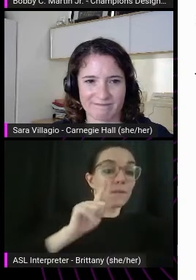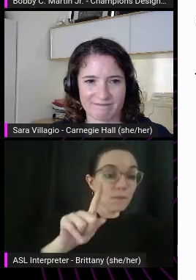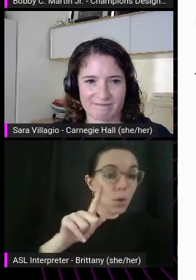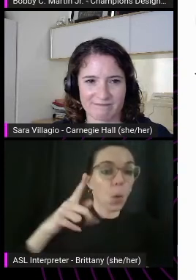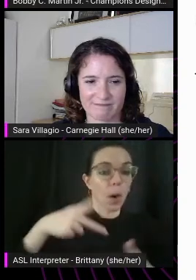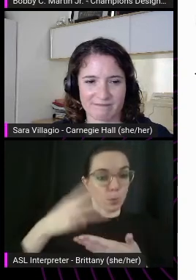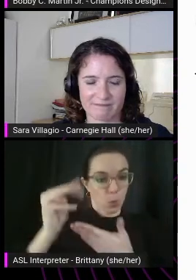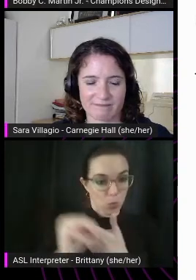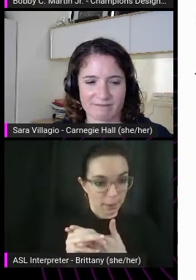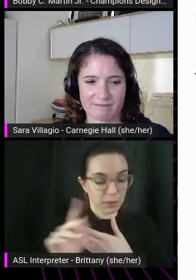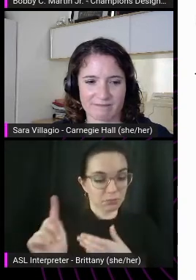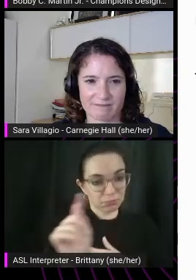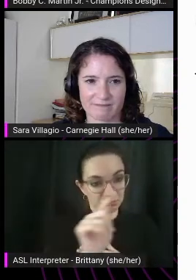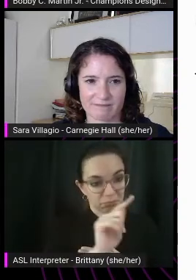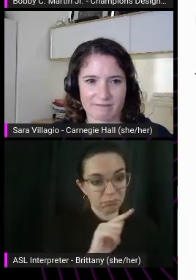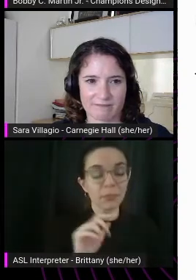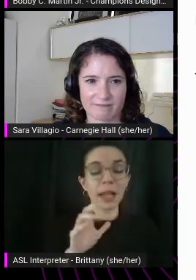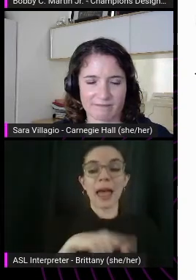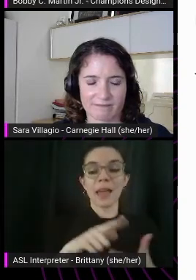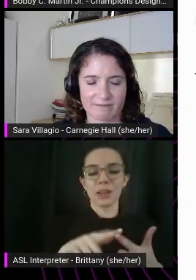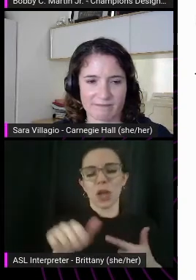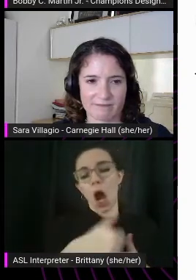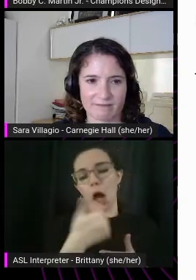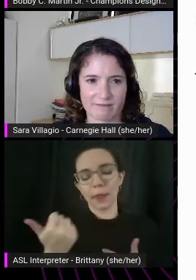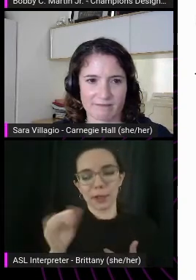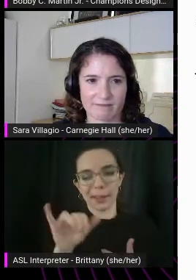And then there's others that Carnegie Hall is clearly leading the way.